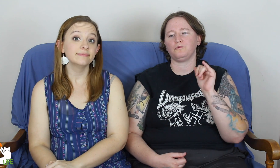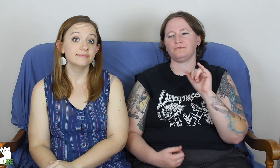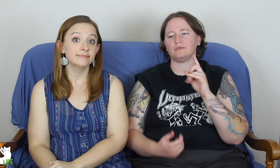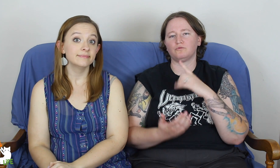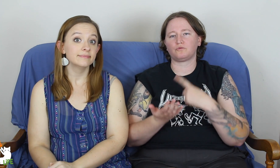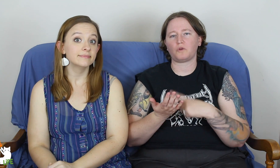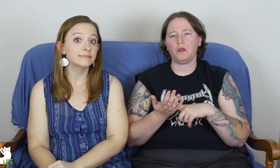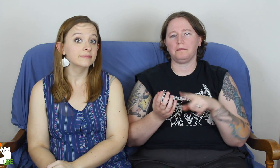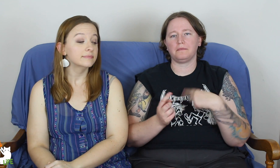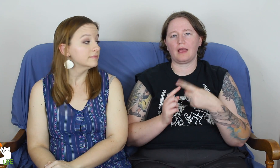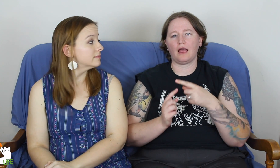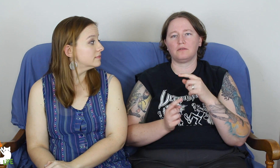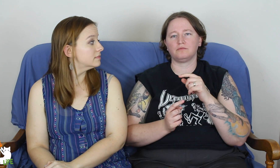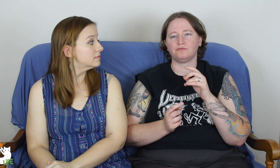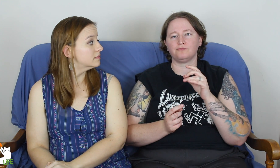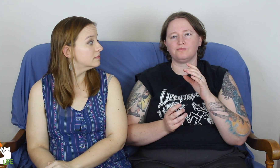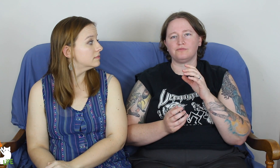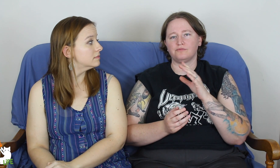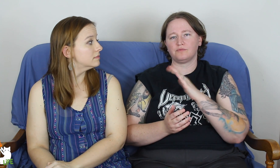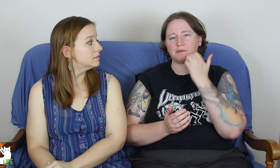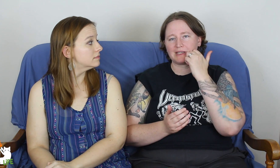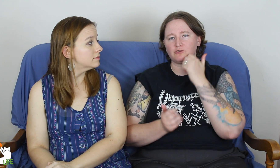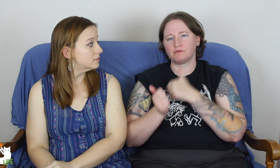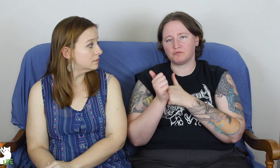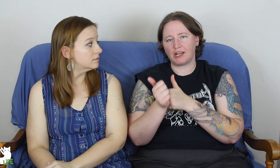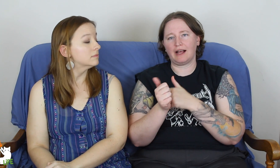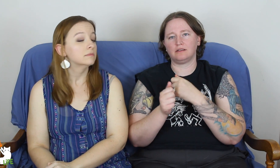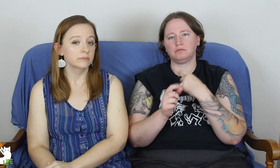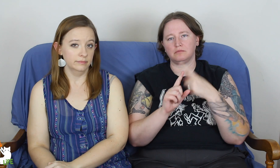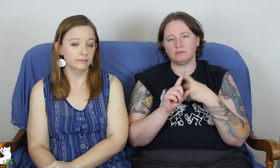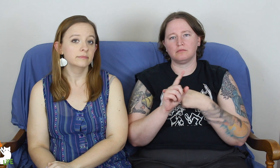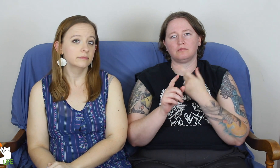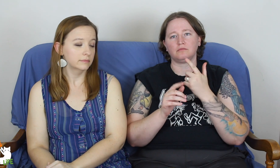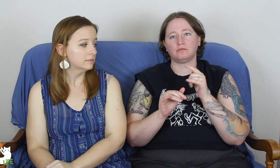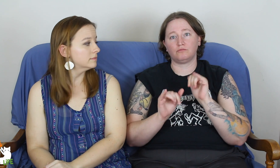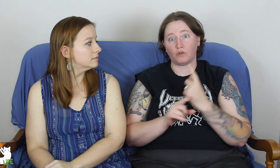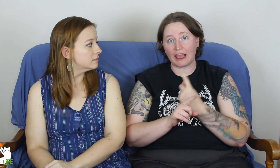[JE] So, then we had to talk about her period and tracking her cycles.